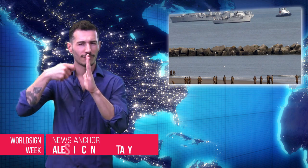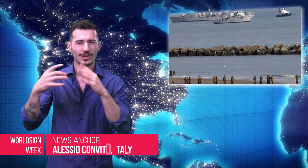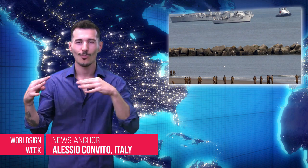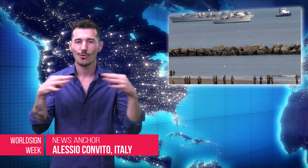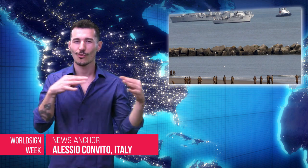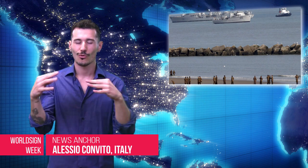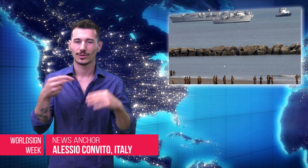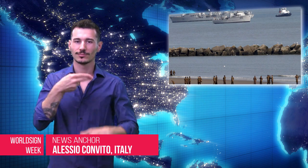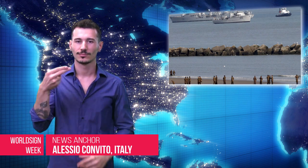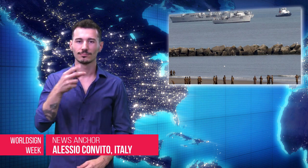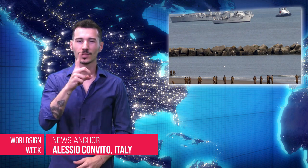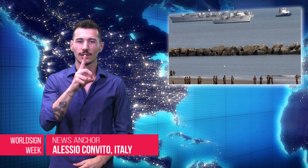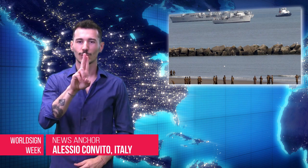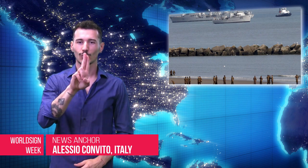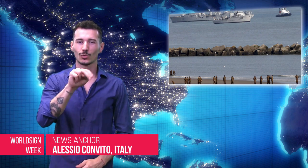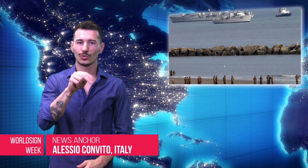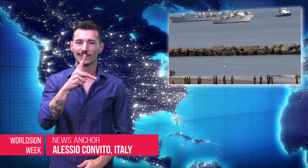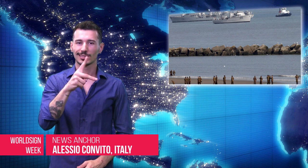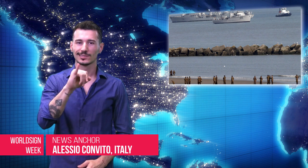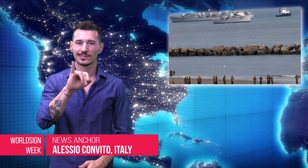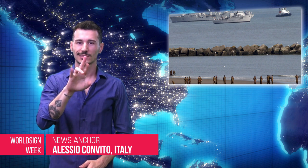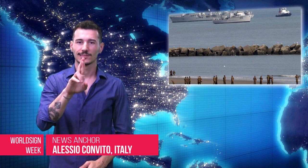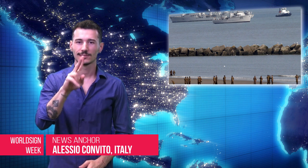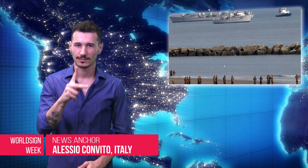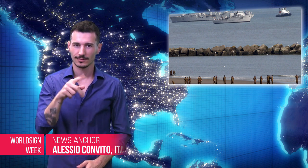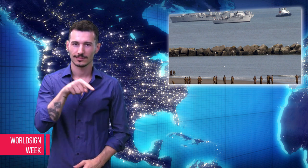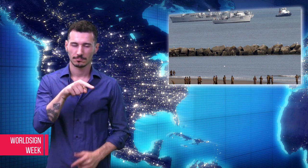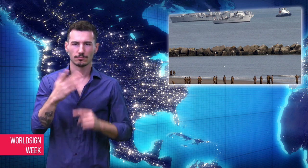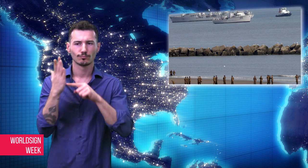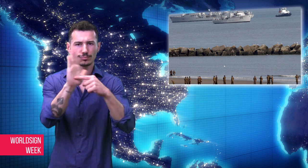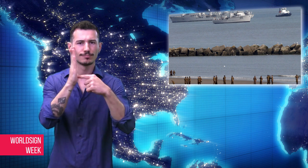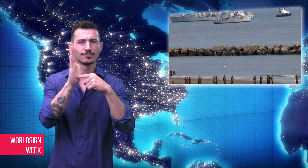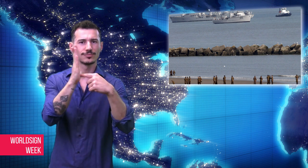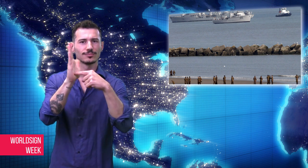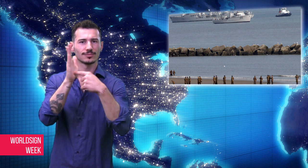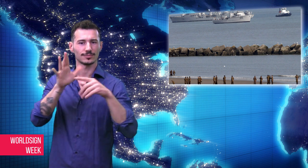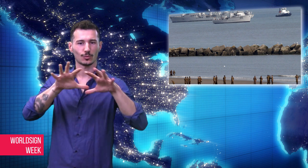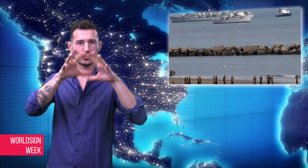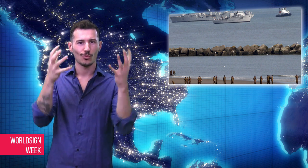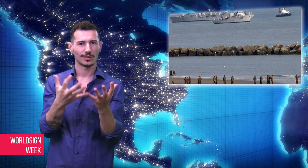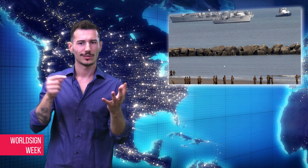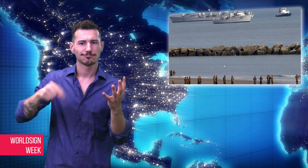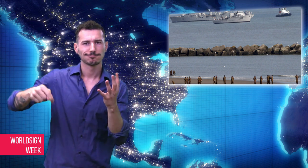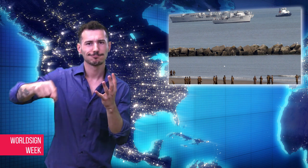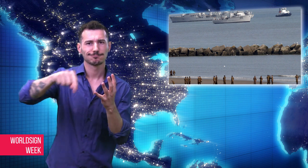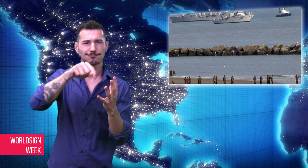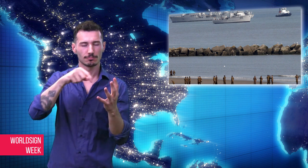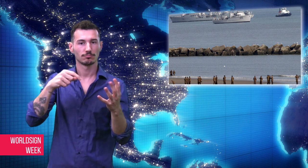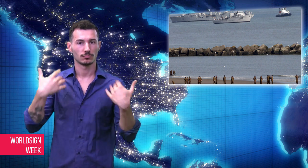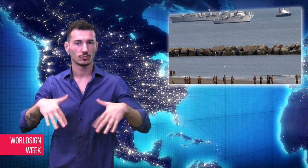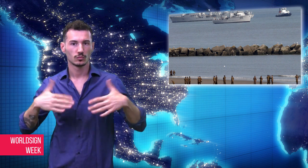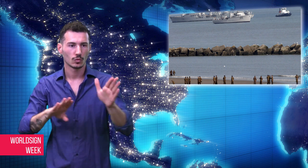Alessio: The war film, “Dunkirk” is generating high box office results in